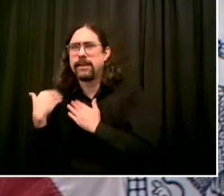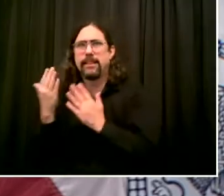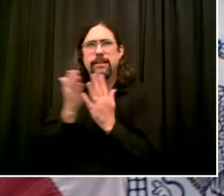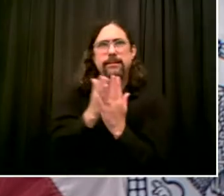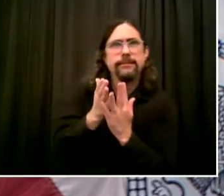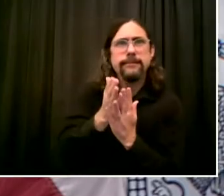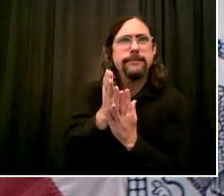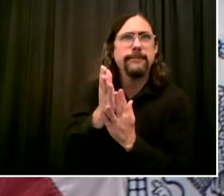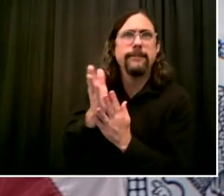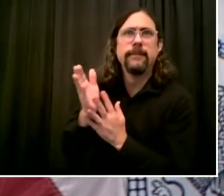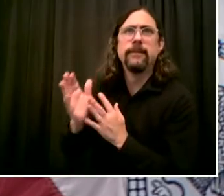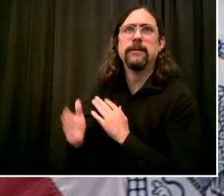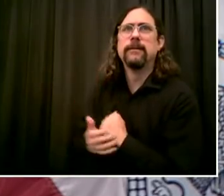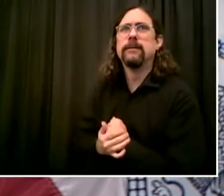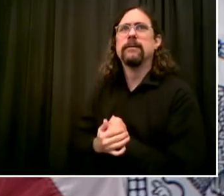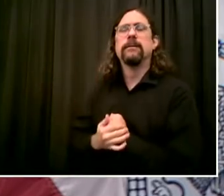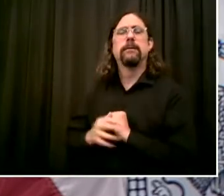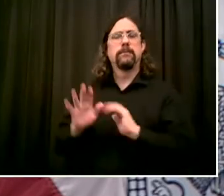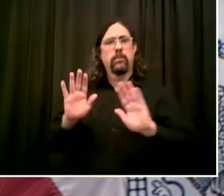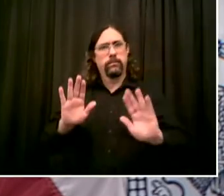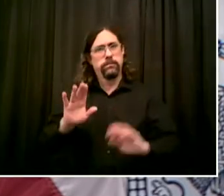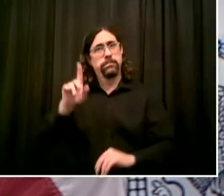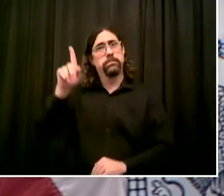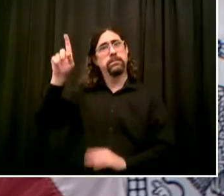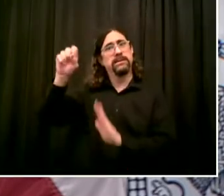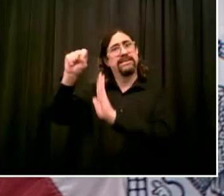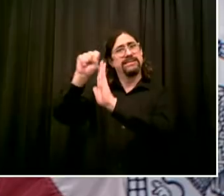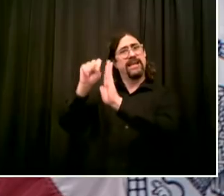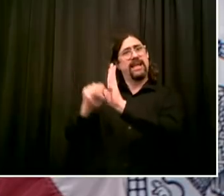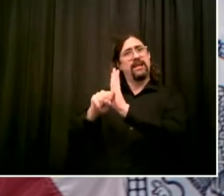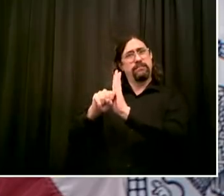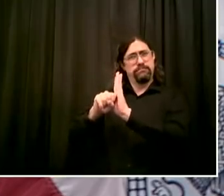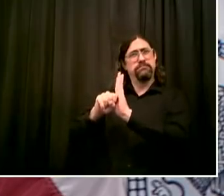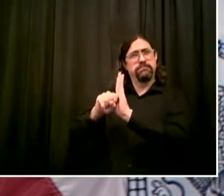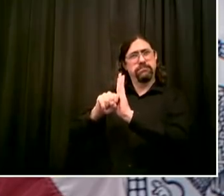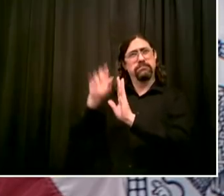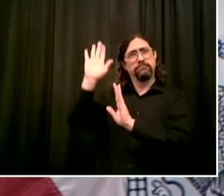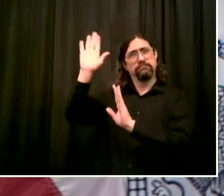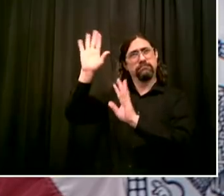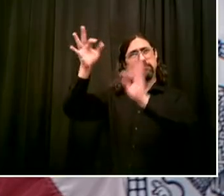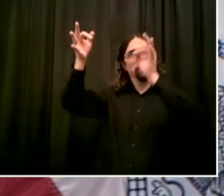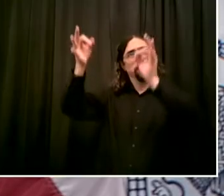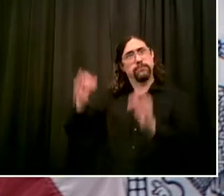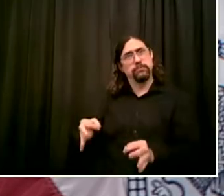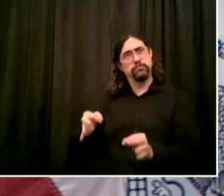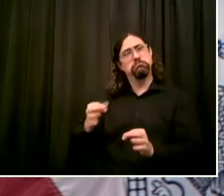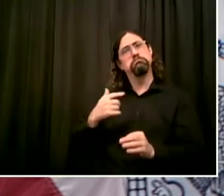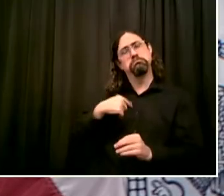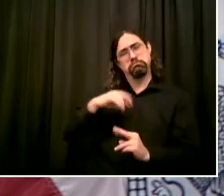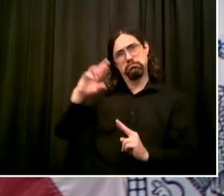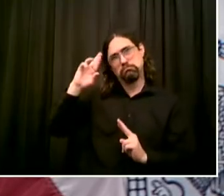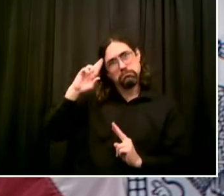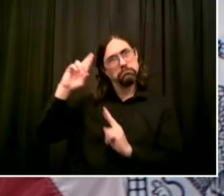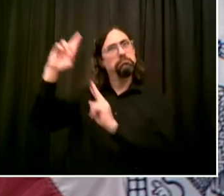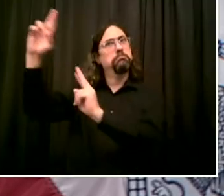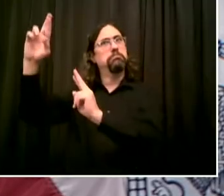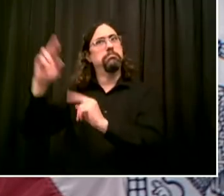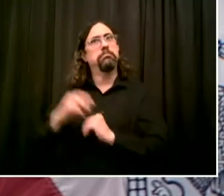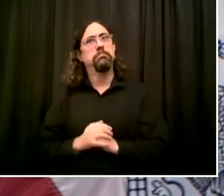ARTICLE IN POLITICO THAT GOES INTO GREAT DETAILS . THE FACT THAT NEW YORKERS REALLY HAVE STAYED IN COMPLIANCE . RESPECT THE